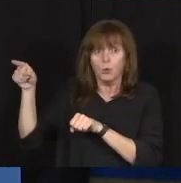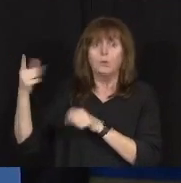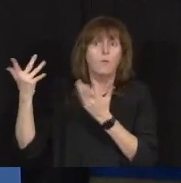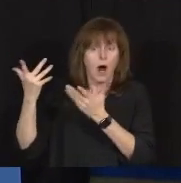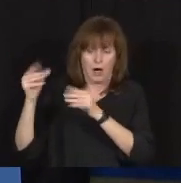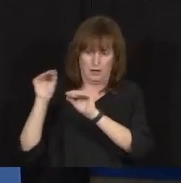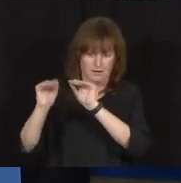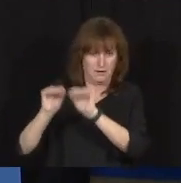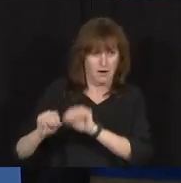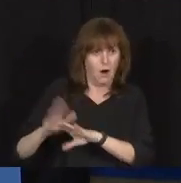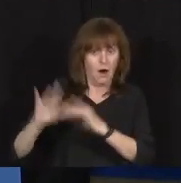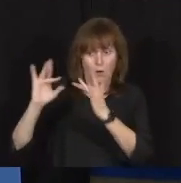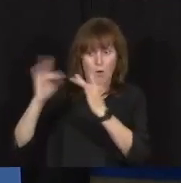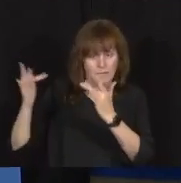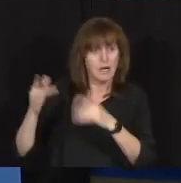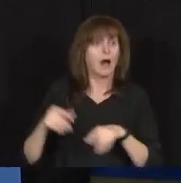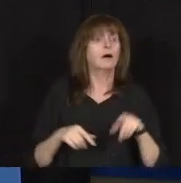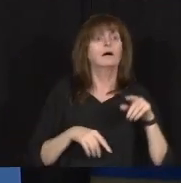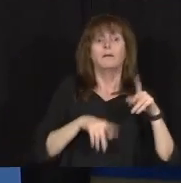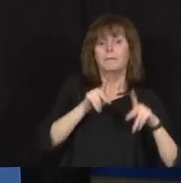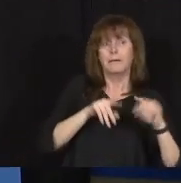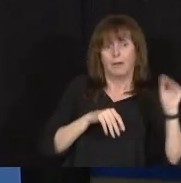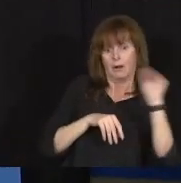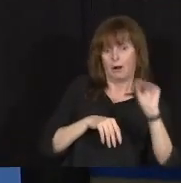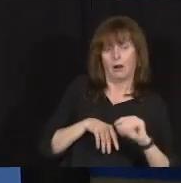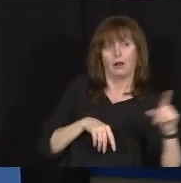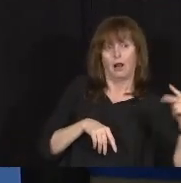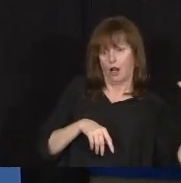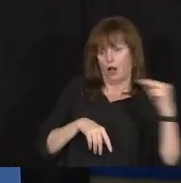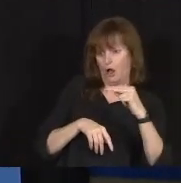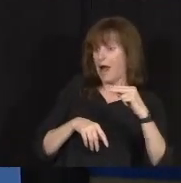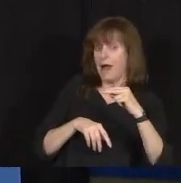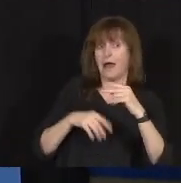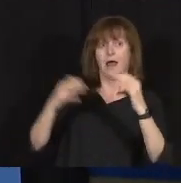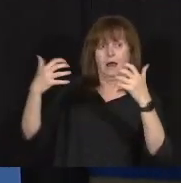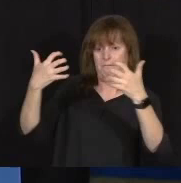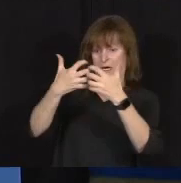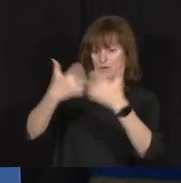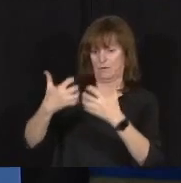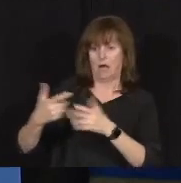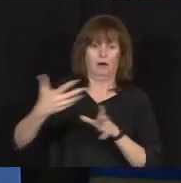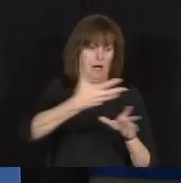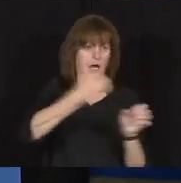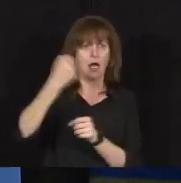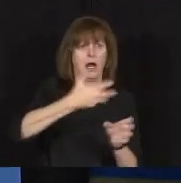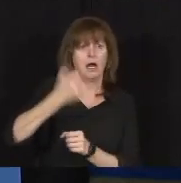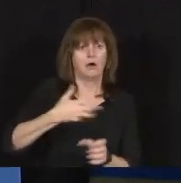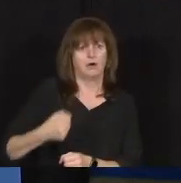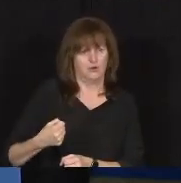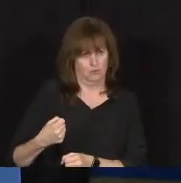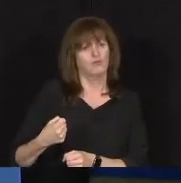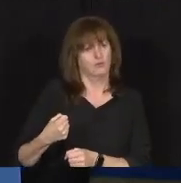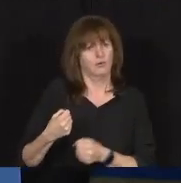Doing so will help us fill important gaps in communities across Ontario a s we continue to work